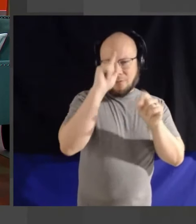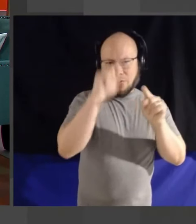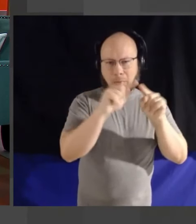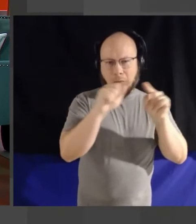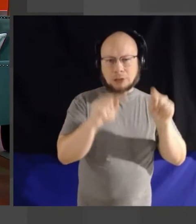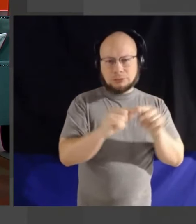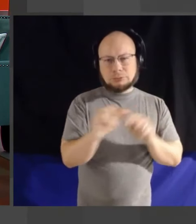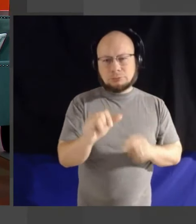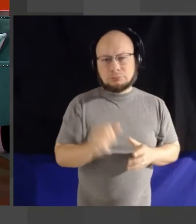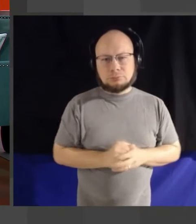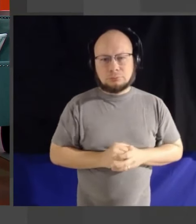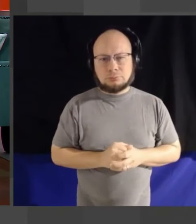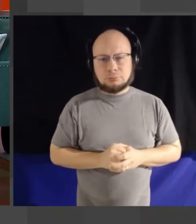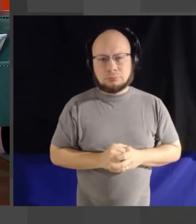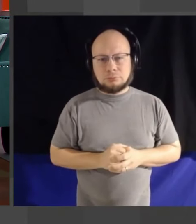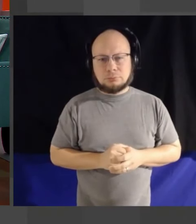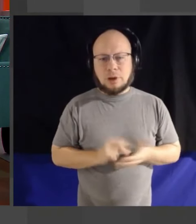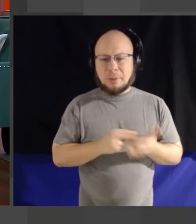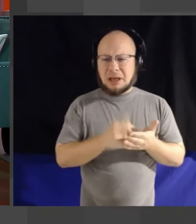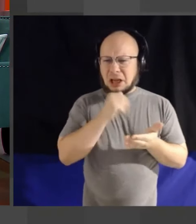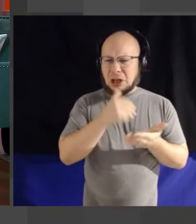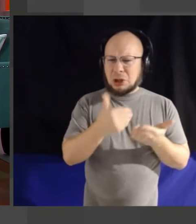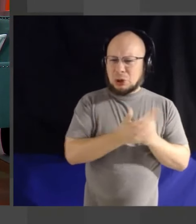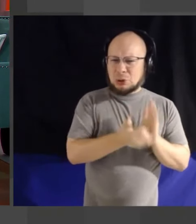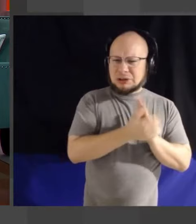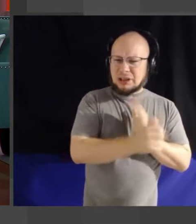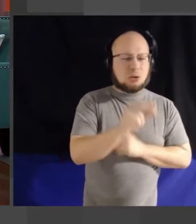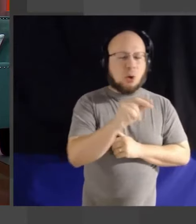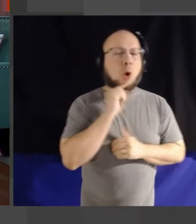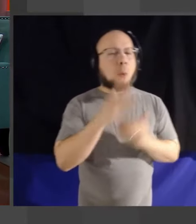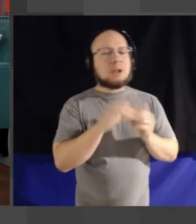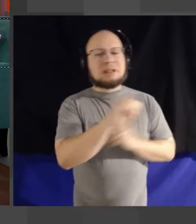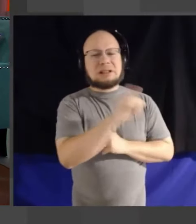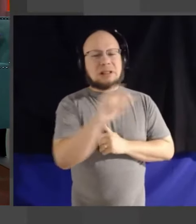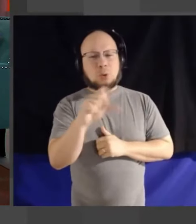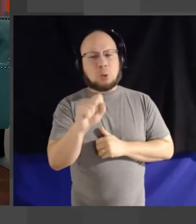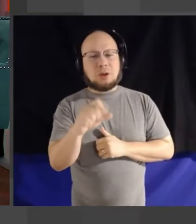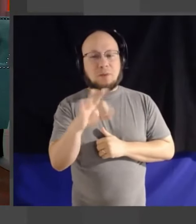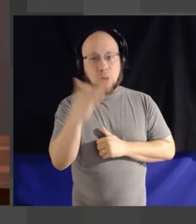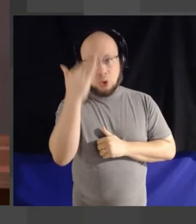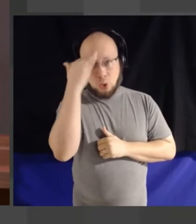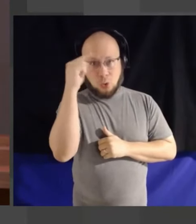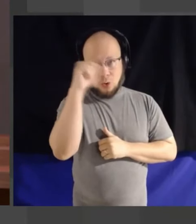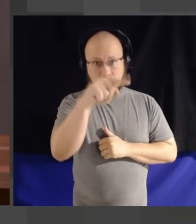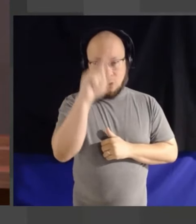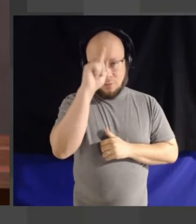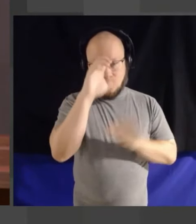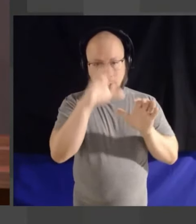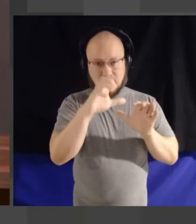WITH. OH, THAT'S COOL. SO YOU DON'T EVEN HAVE TO LEARN A NEW SKILL. IT'S ALMOST IDENTICAL.